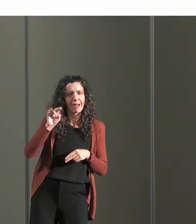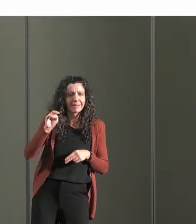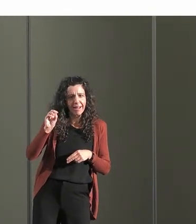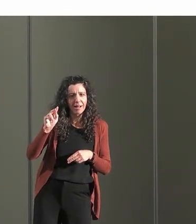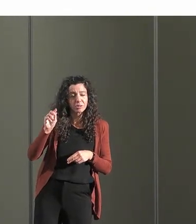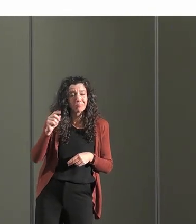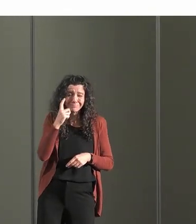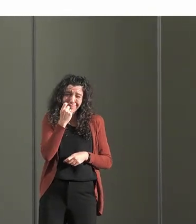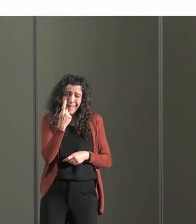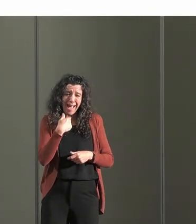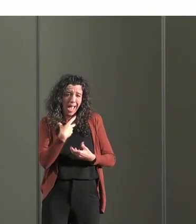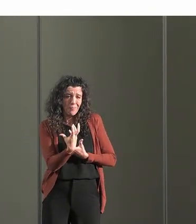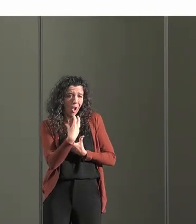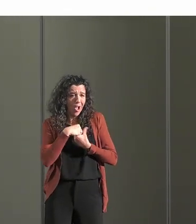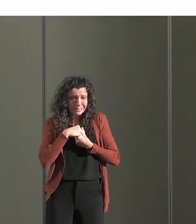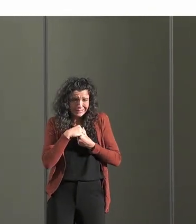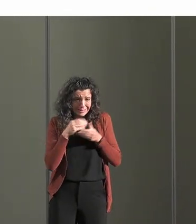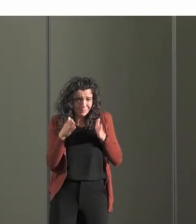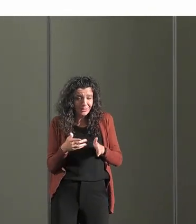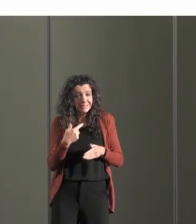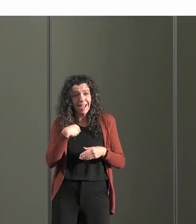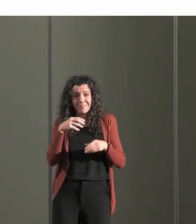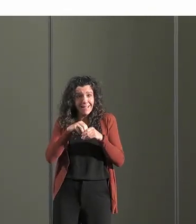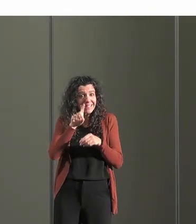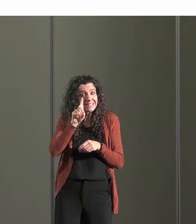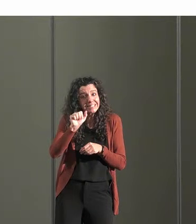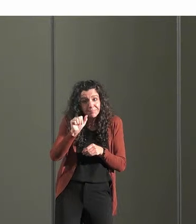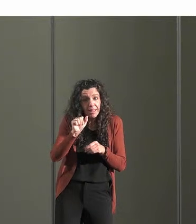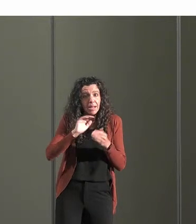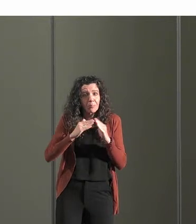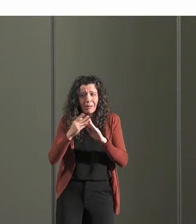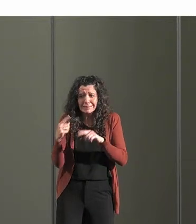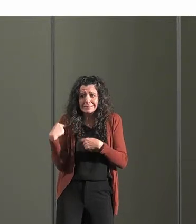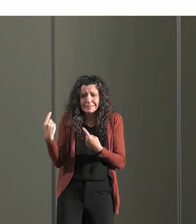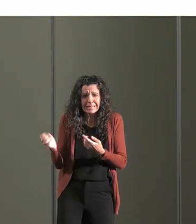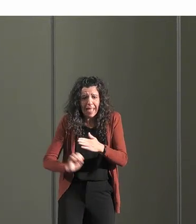is easier to pronounce than Perrin. As an Autistic person